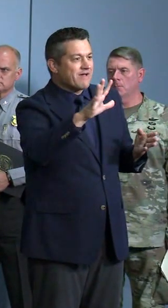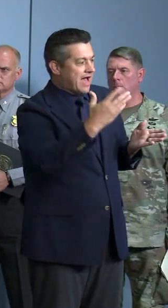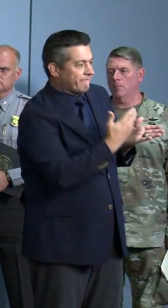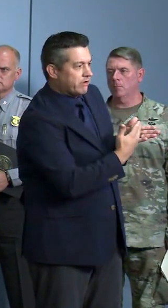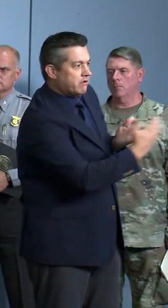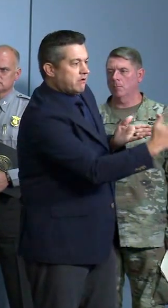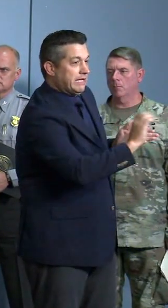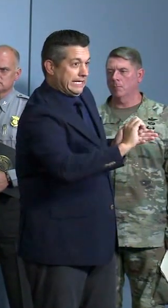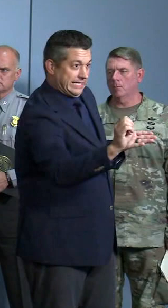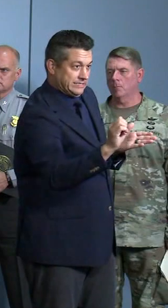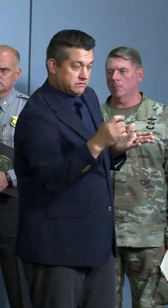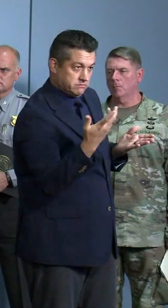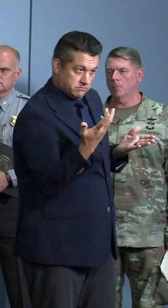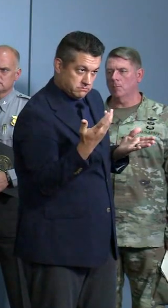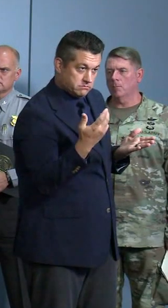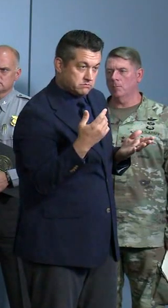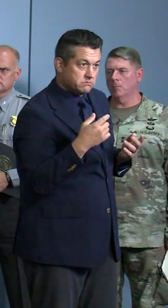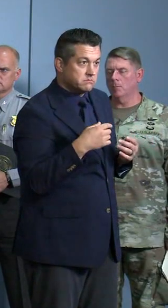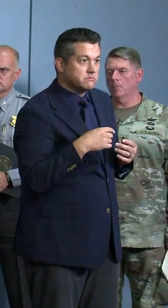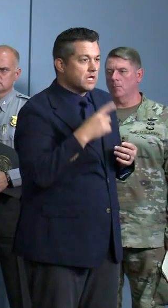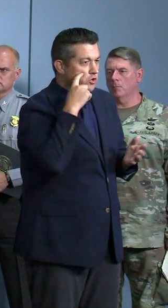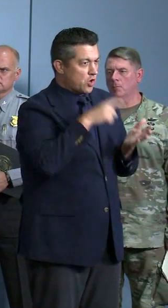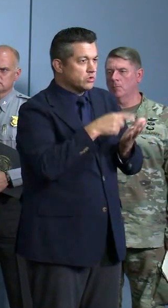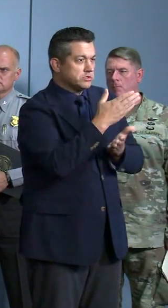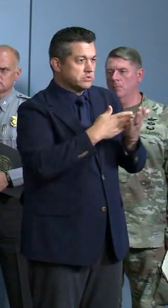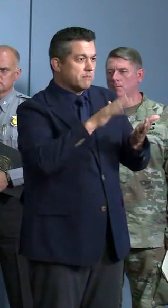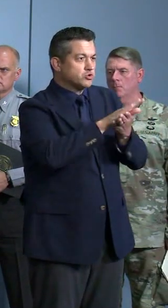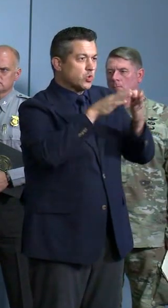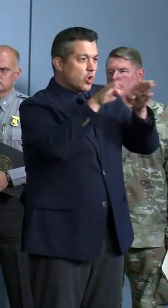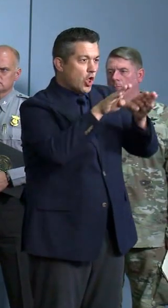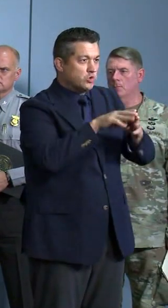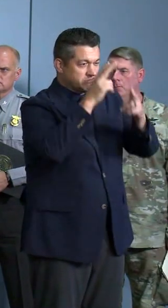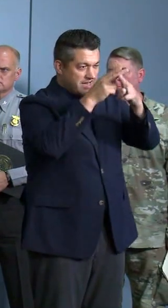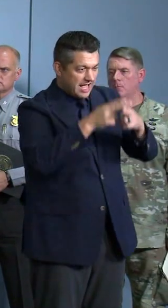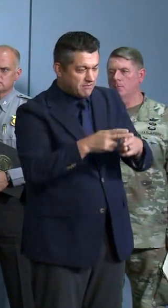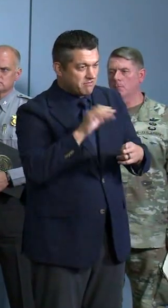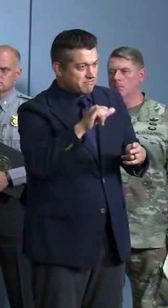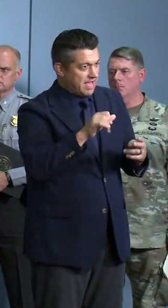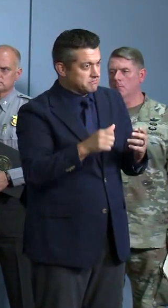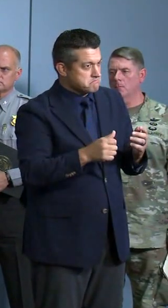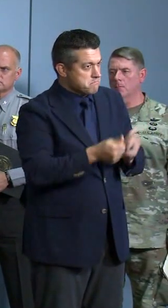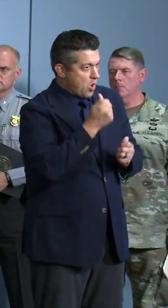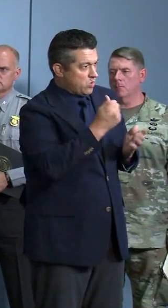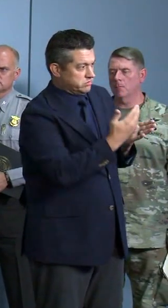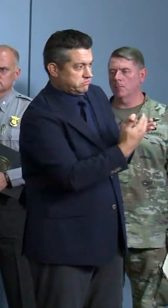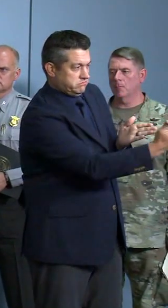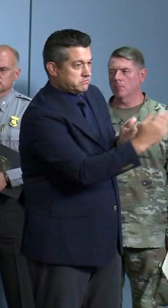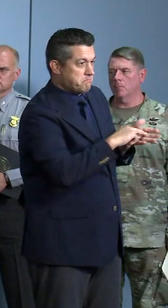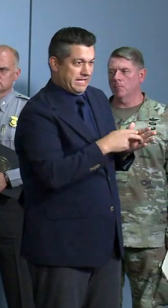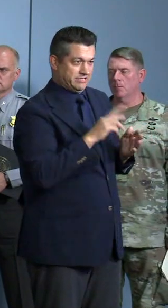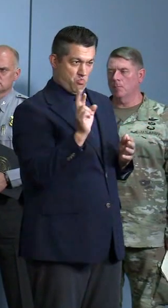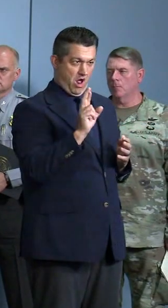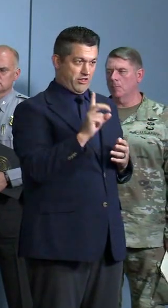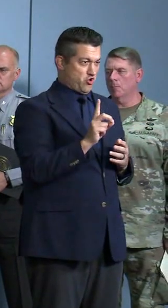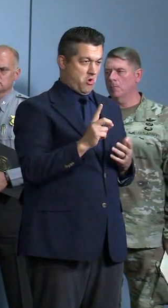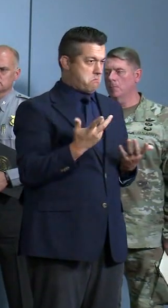it could be more specific. And we see some of the school closures there. So is it fair to